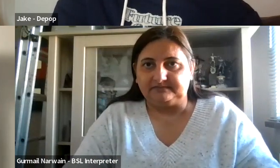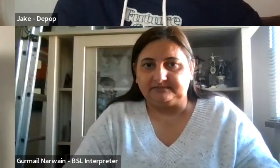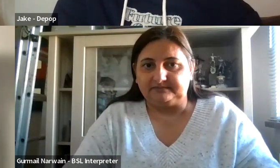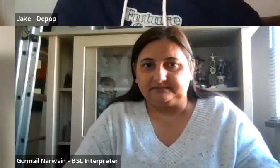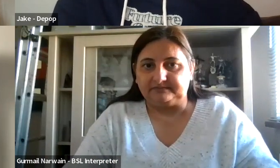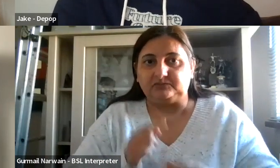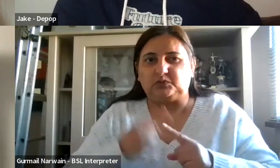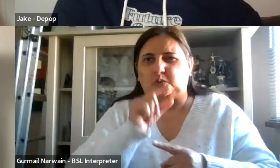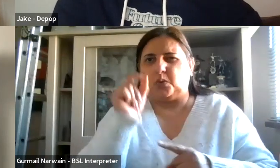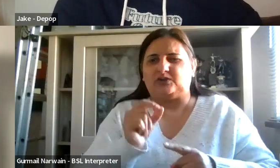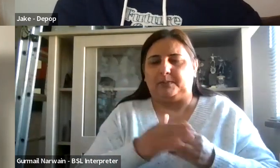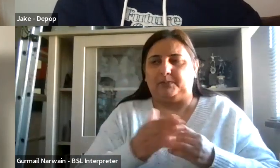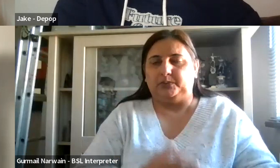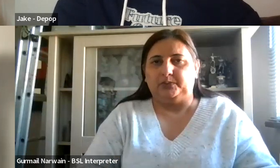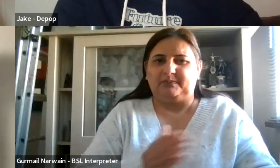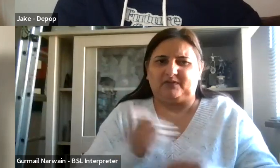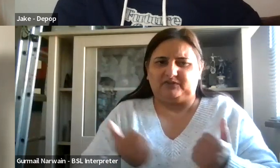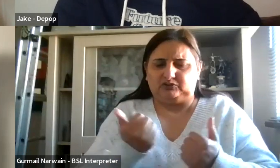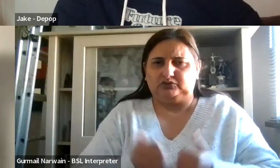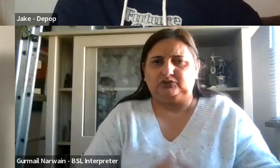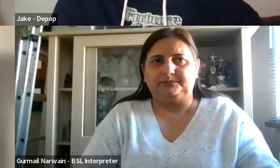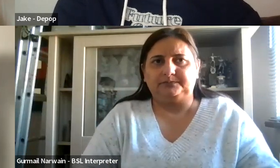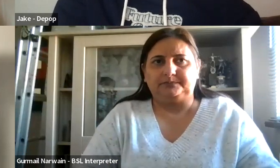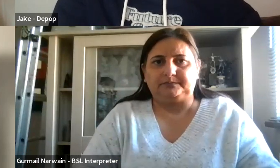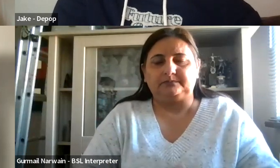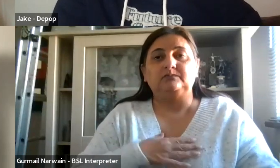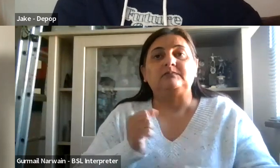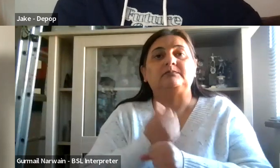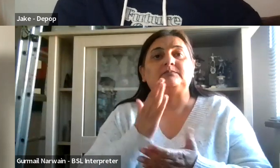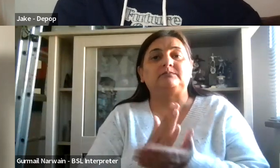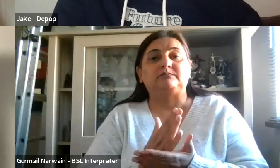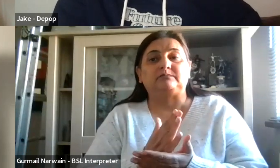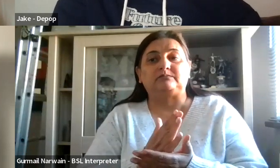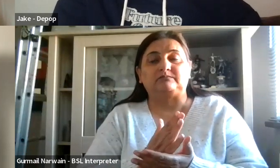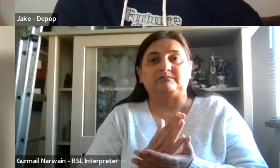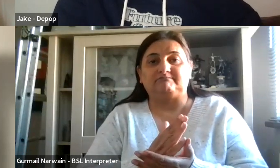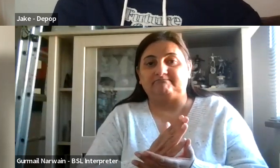Okay. I'm sorry. Okay, few more quick questions before we wrap up. Do we have something there. A few more questions before we wrap up. I just wanted to to make sure that that we got them before before we. I wanted to make sure we got them.